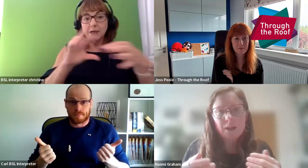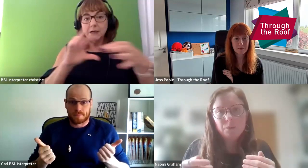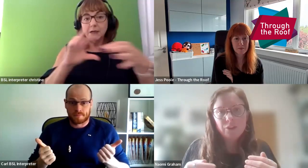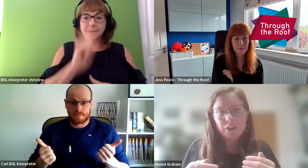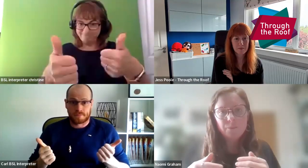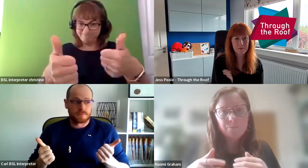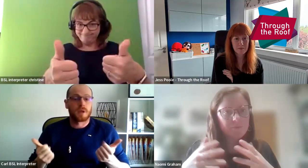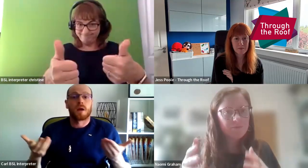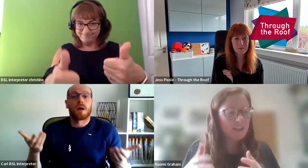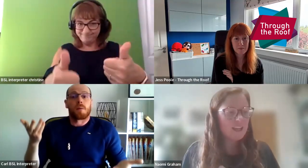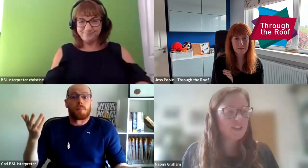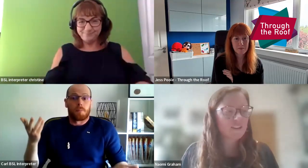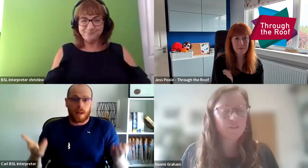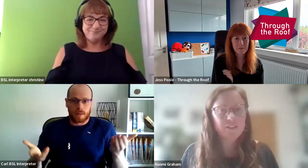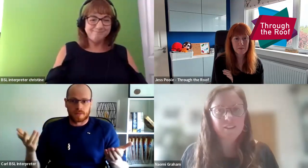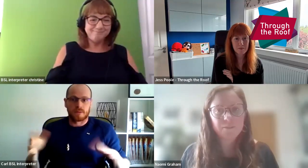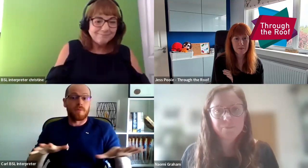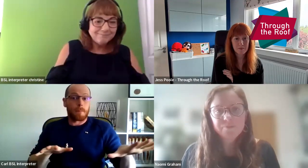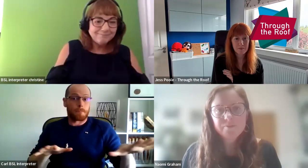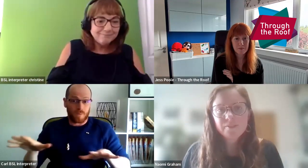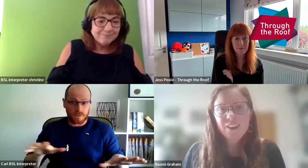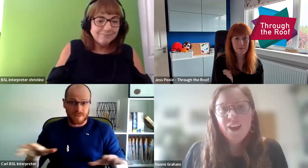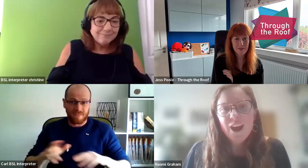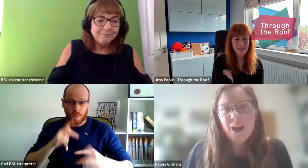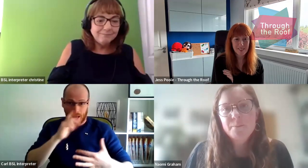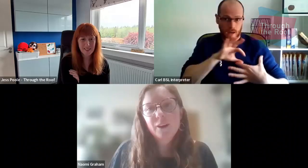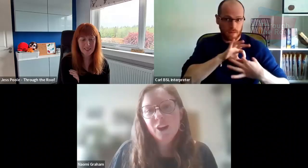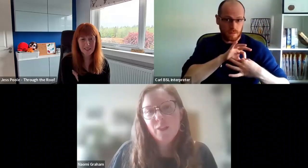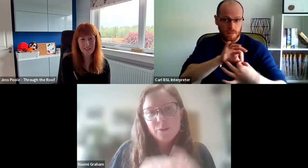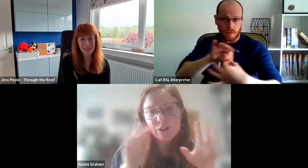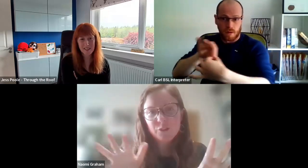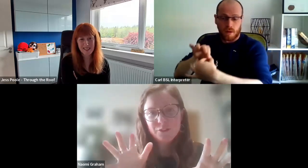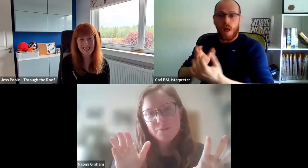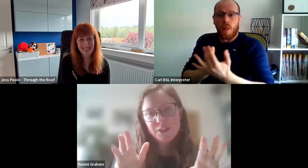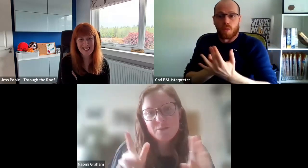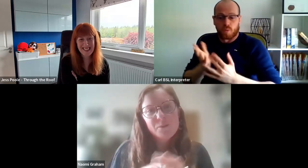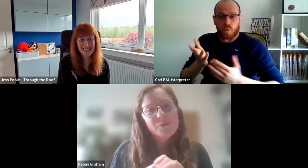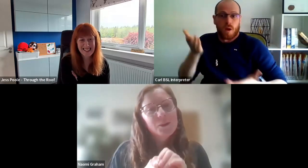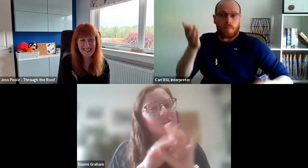to be able to engage in activities, and I know that was a lot of information, but it's because